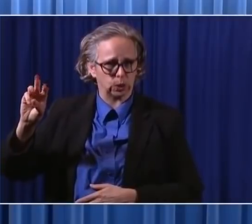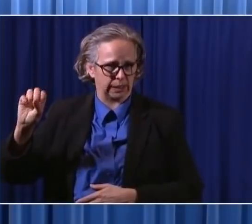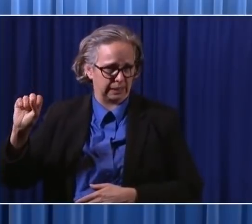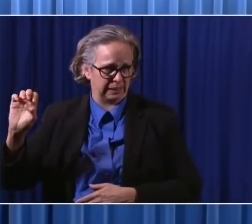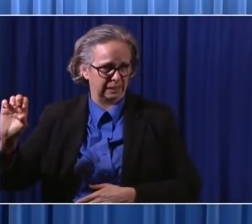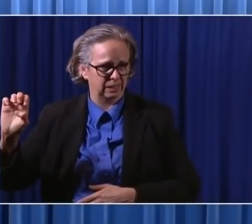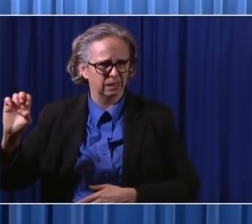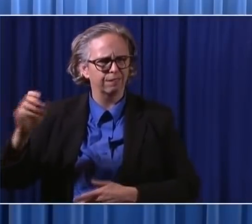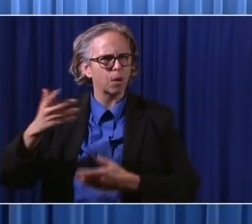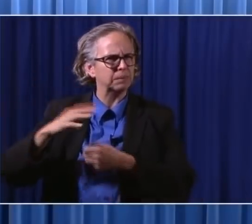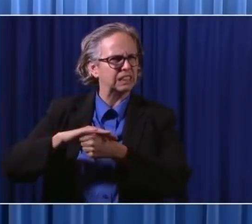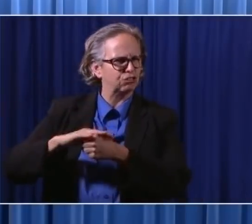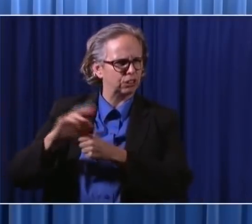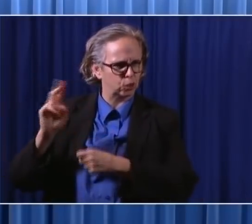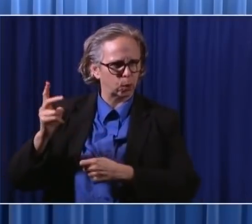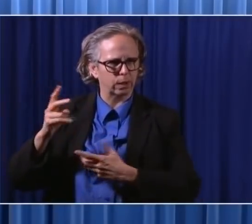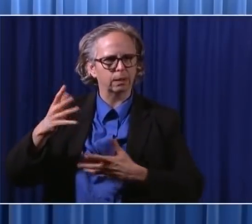UNTIL AFTER THE FUNERAL TODAY. LAST NIGHT REPRESENTATIVE